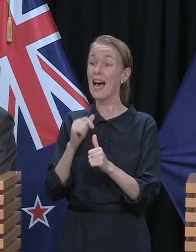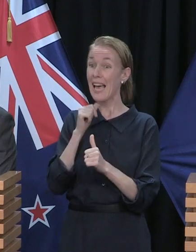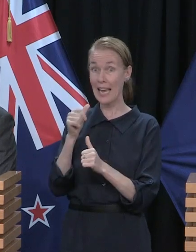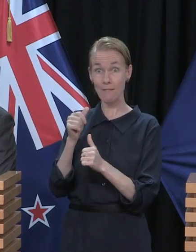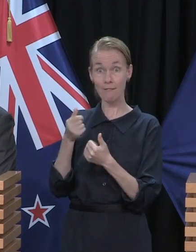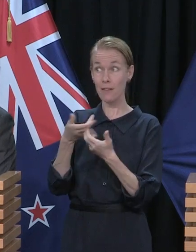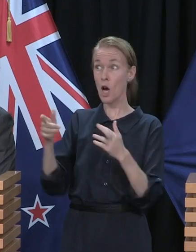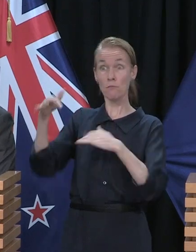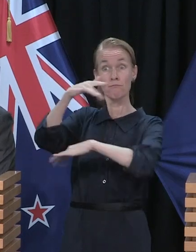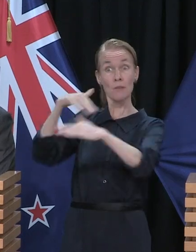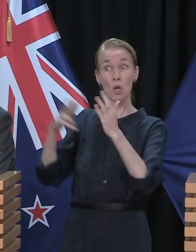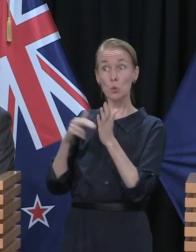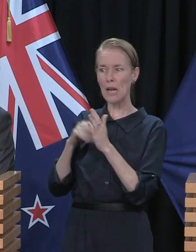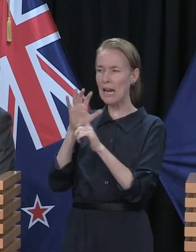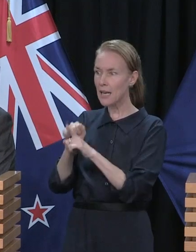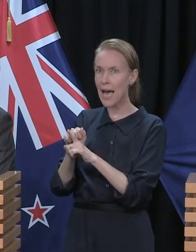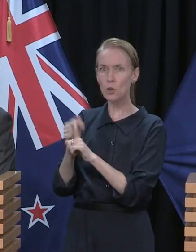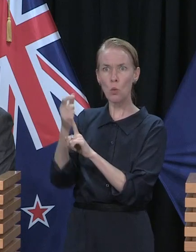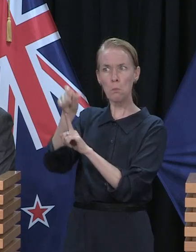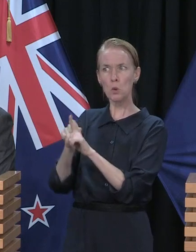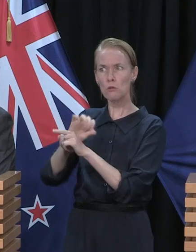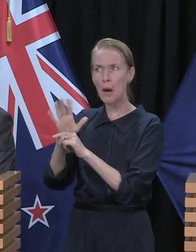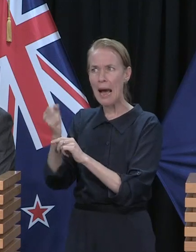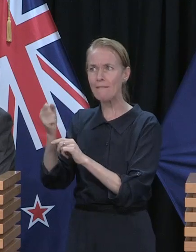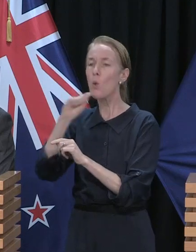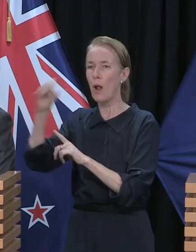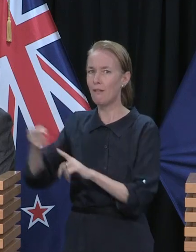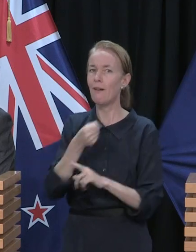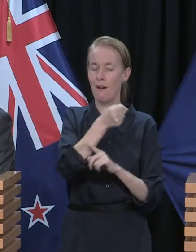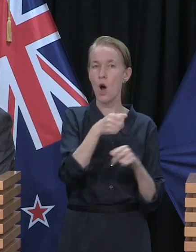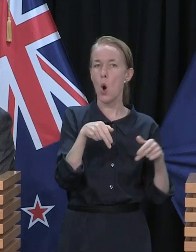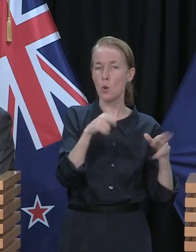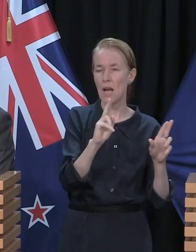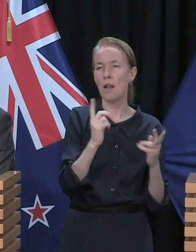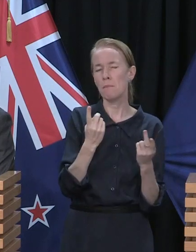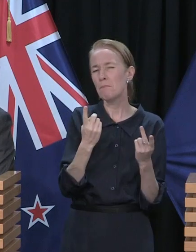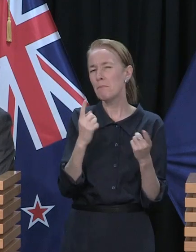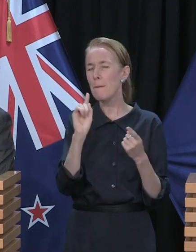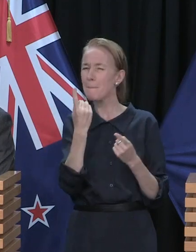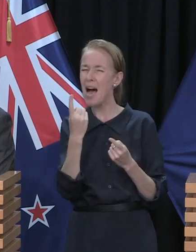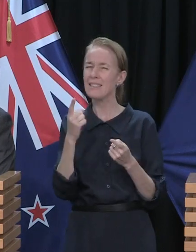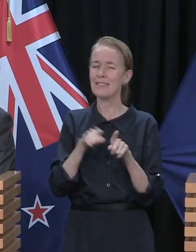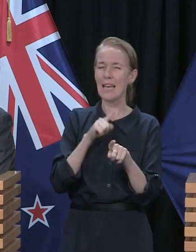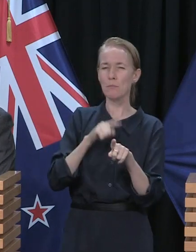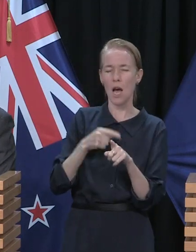Our practice at the moment to move them into isolation, depending on the circumstances. But it does